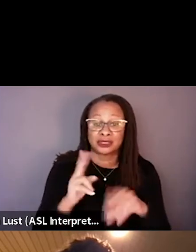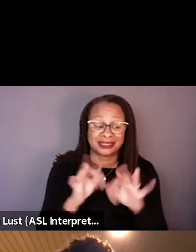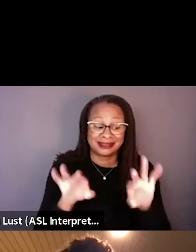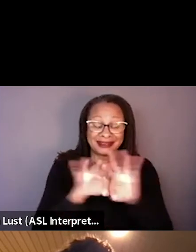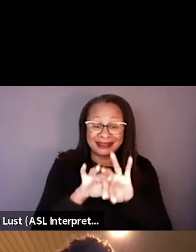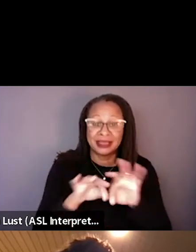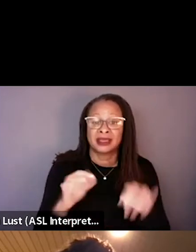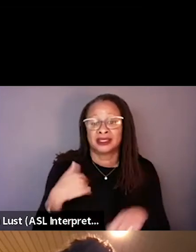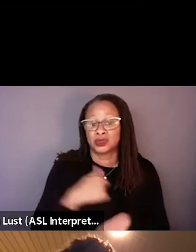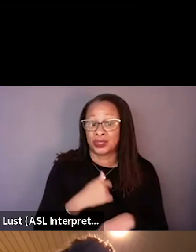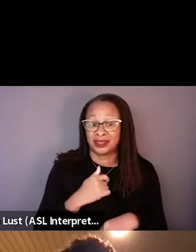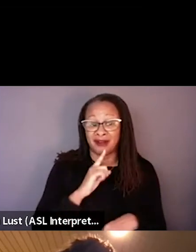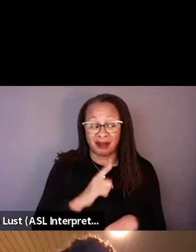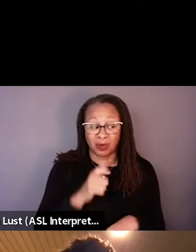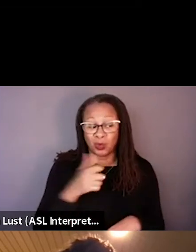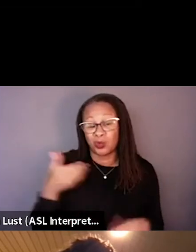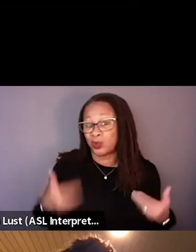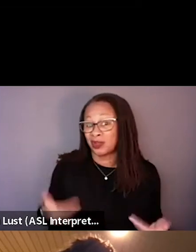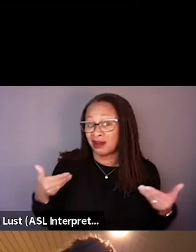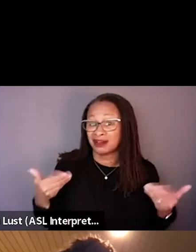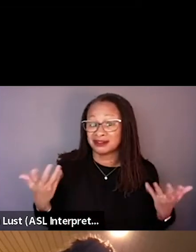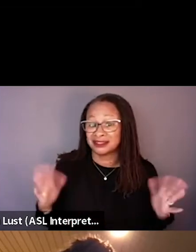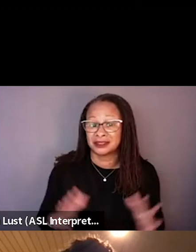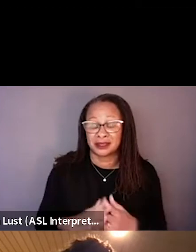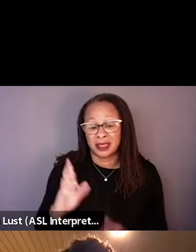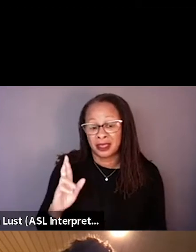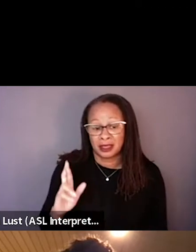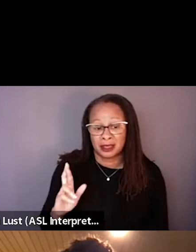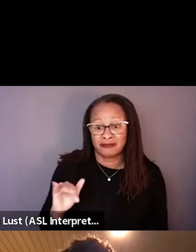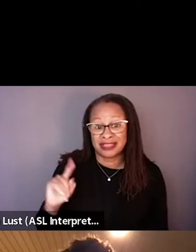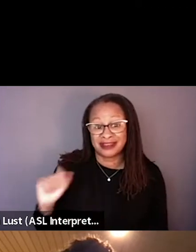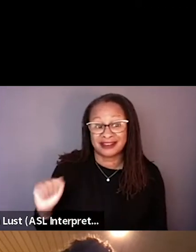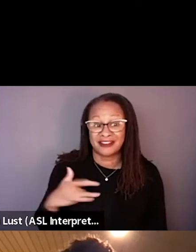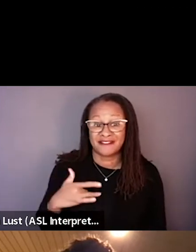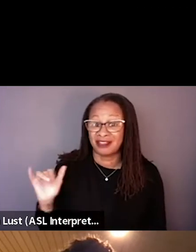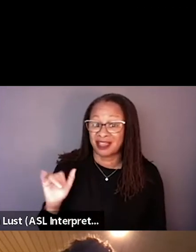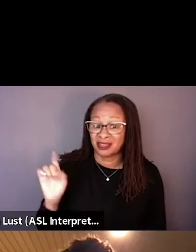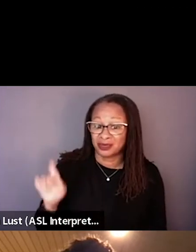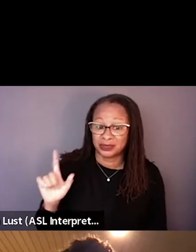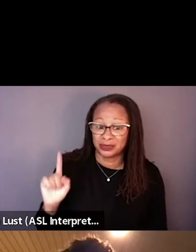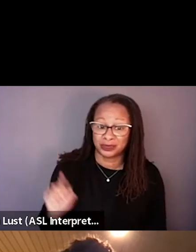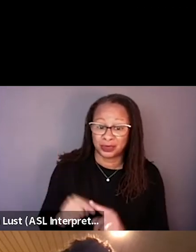Yeah - Yeah. Yeah, I mean, Rita, did you, did you ever feel like you had to push the story in a